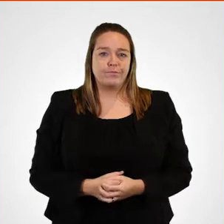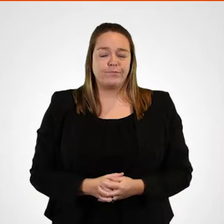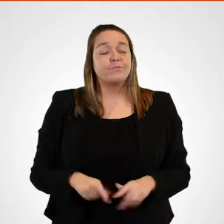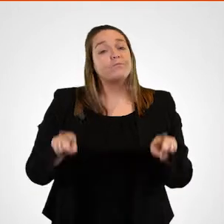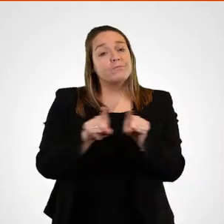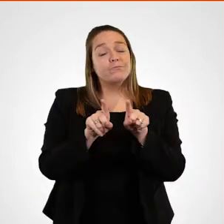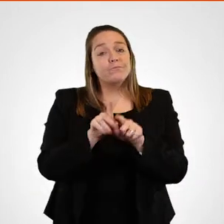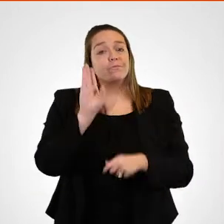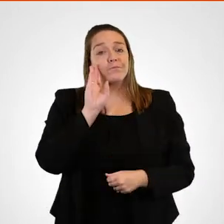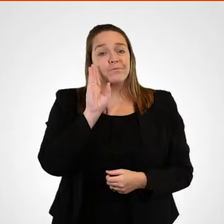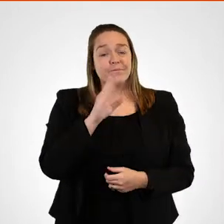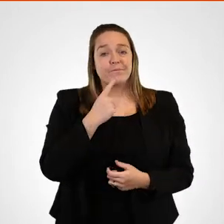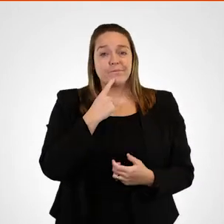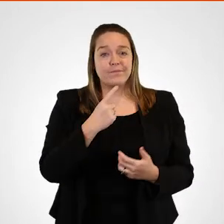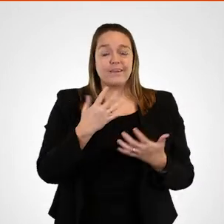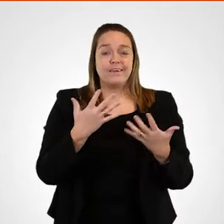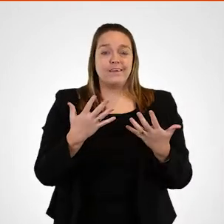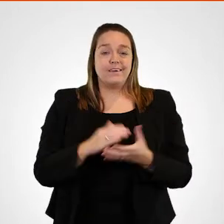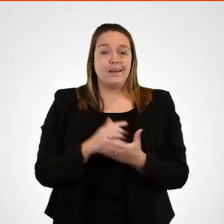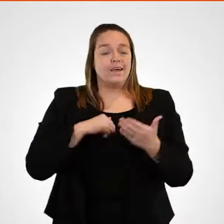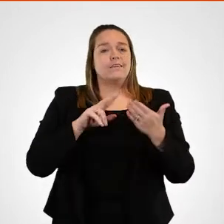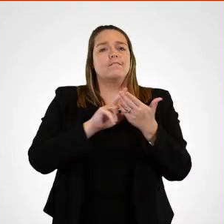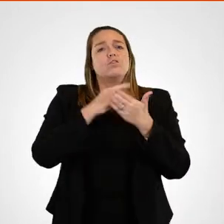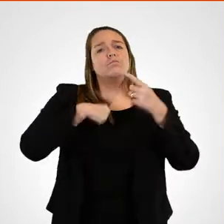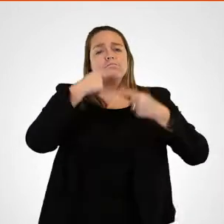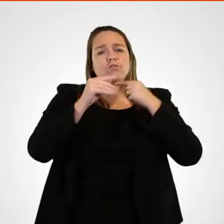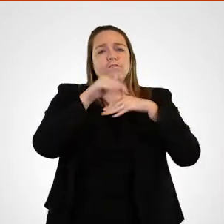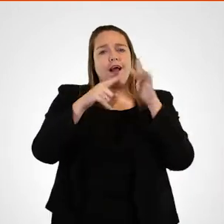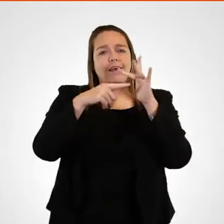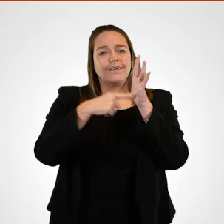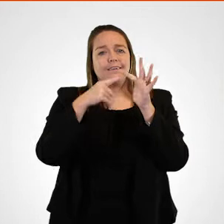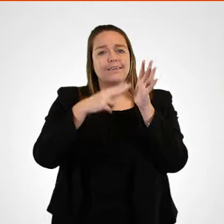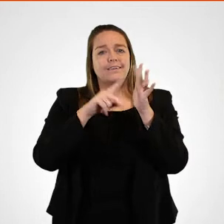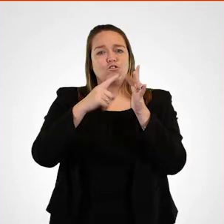As I said on the video on itinerant,